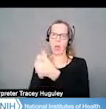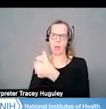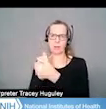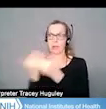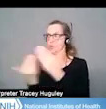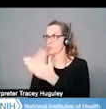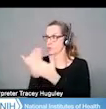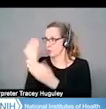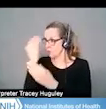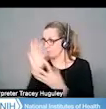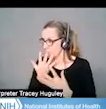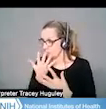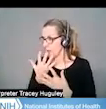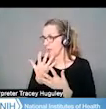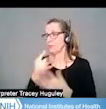FAQs and resources are developed.